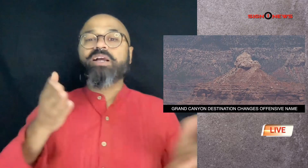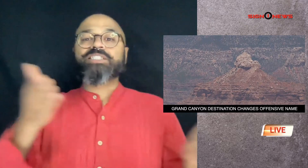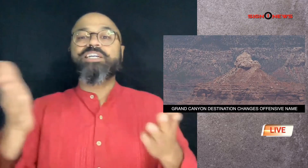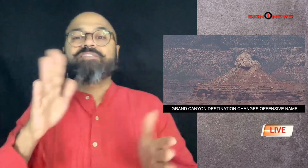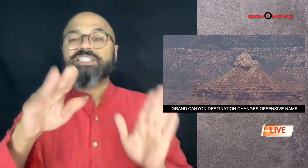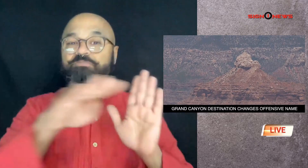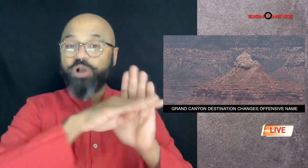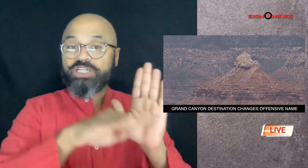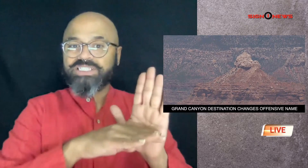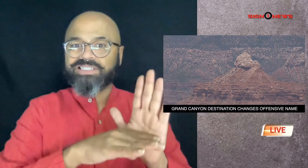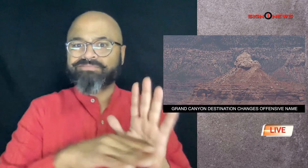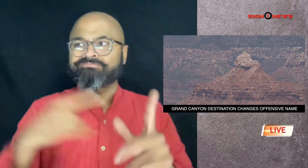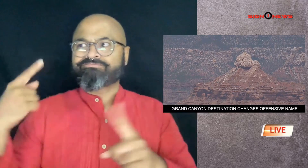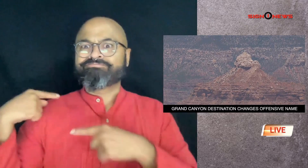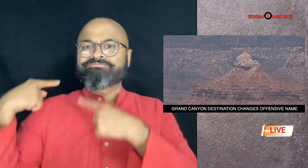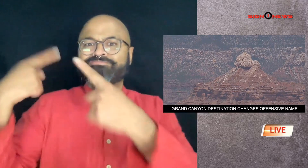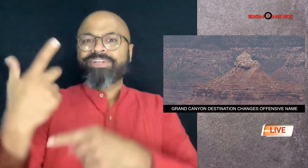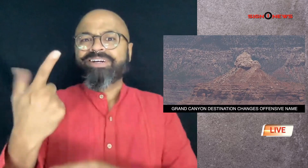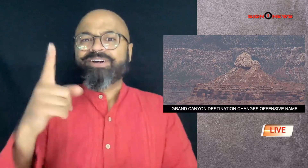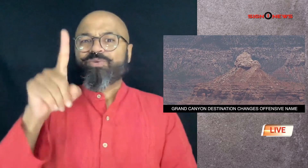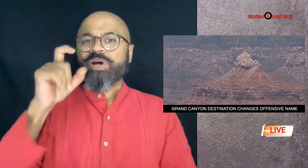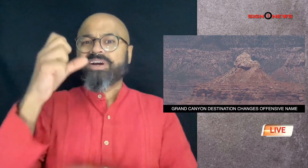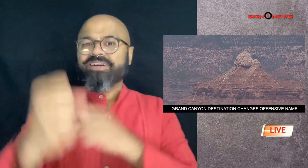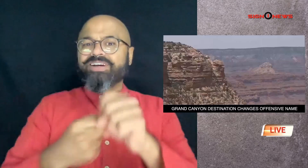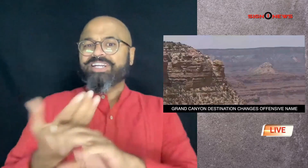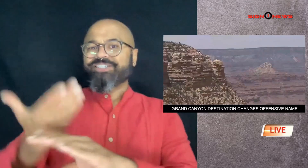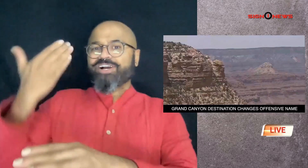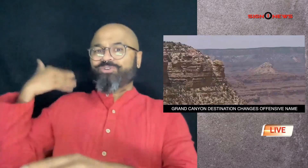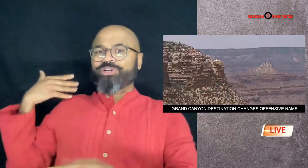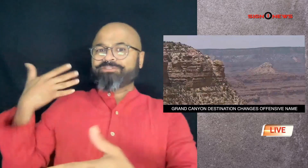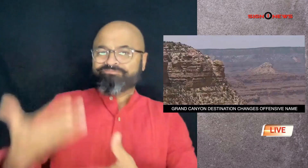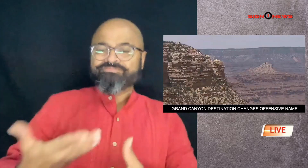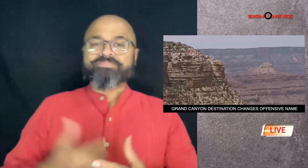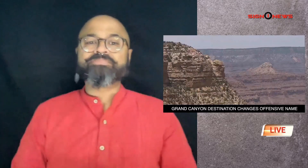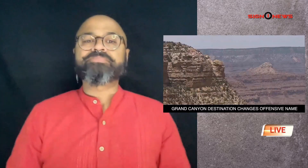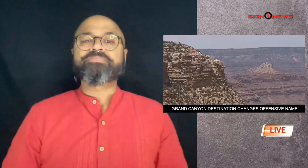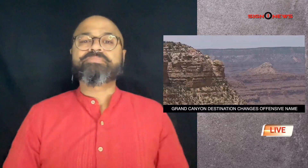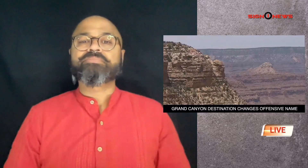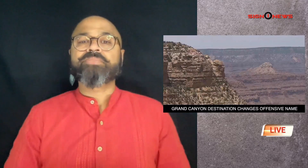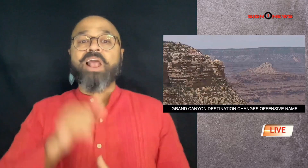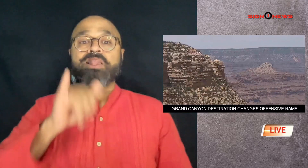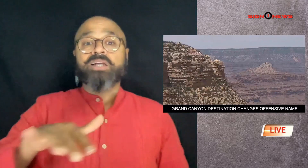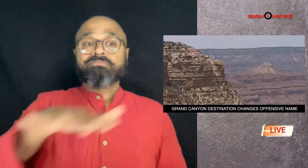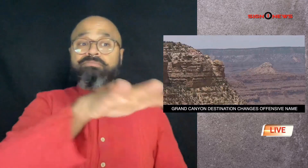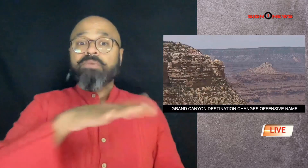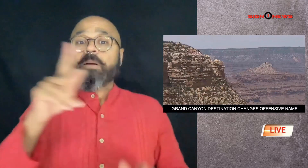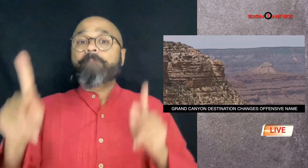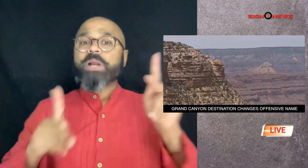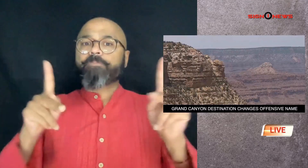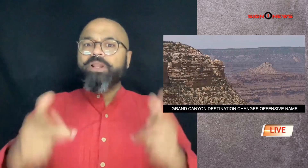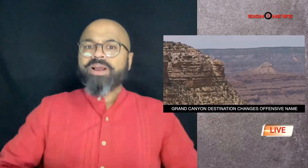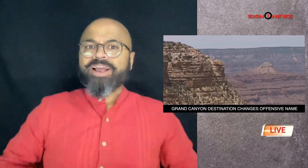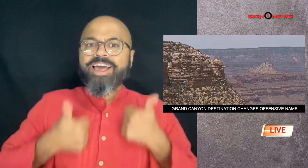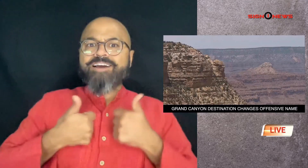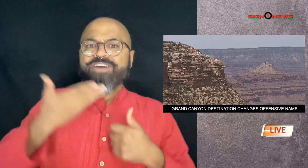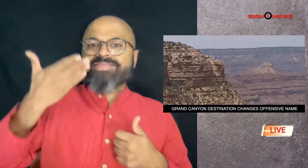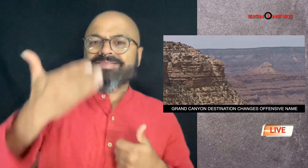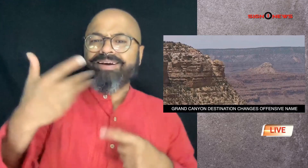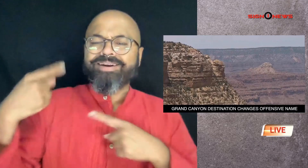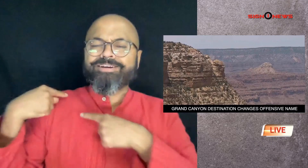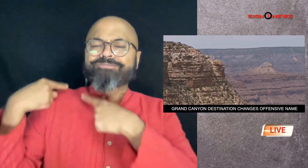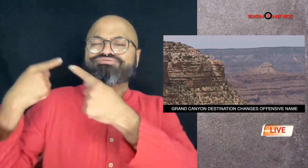Service's policies nearly 100 years ago those people had lived there for generations